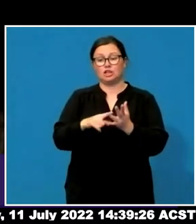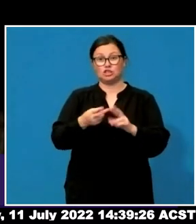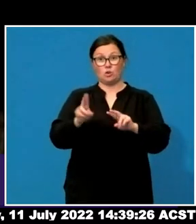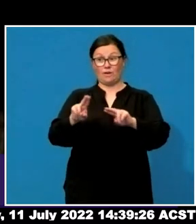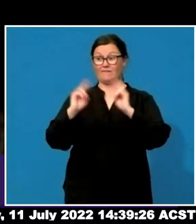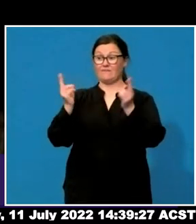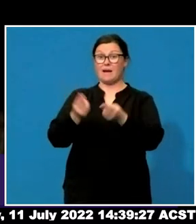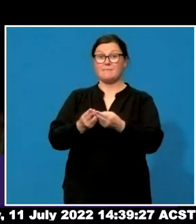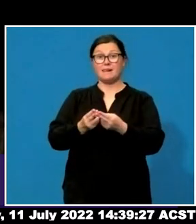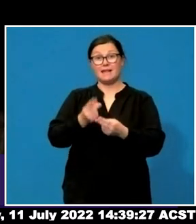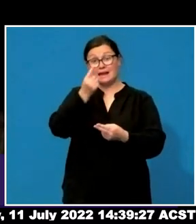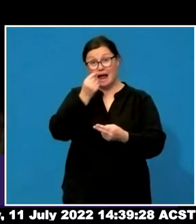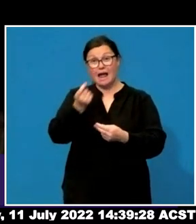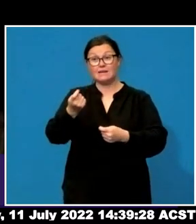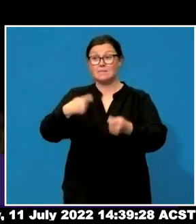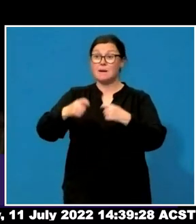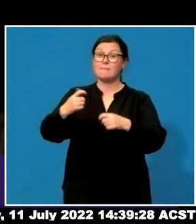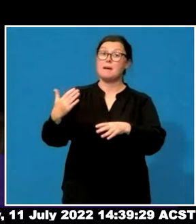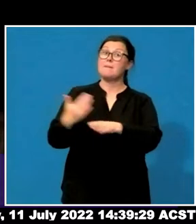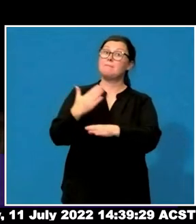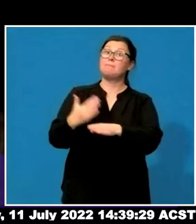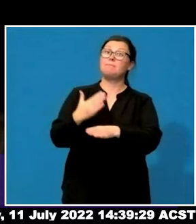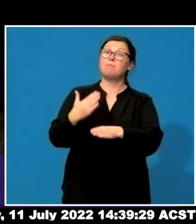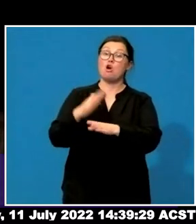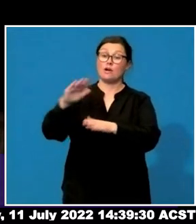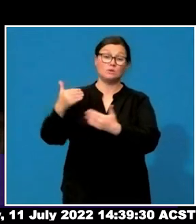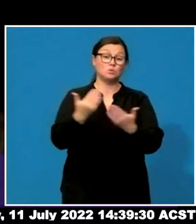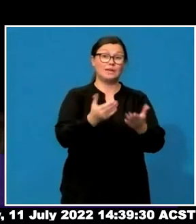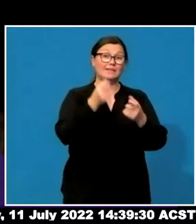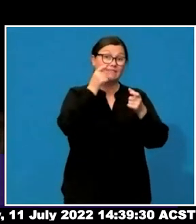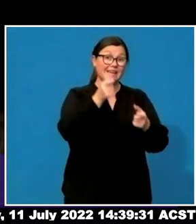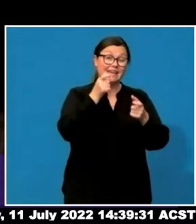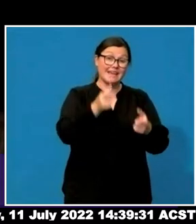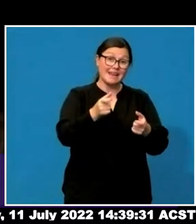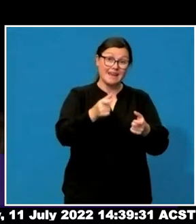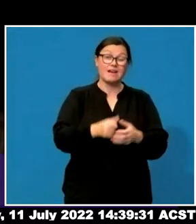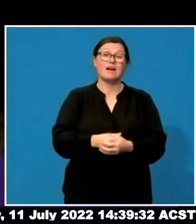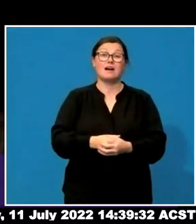to be able to deliver that care, I believe there would be significant better dollars